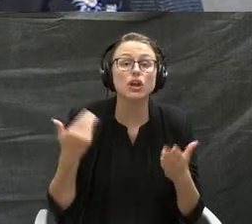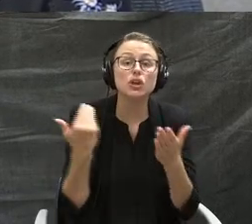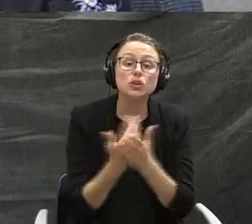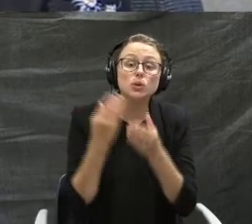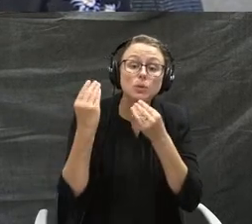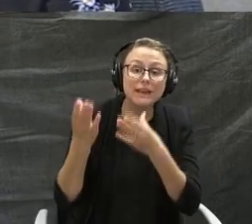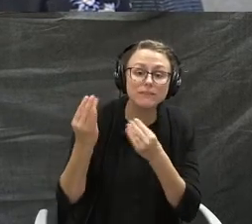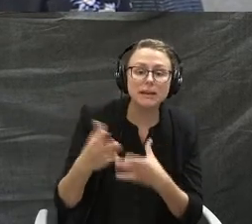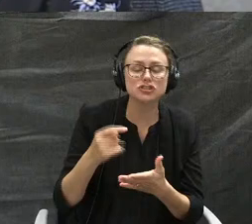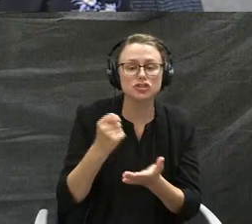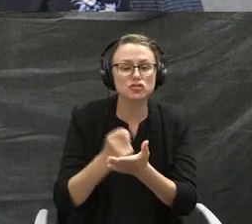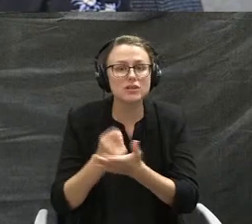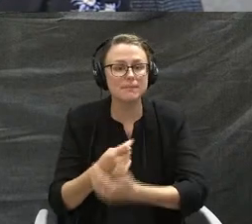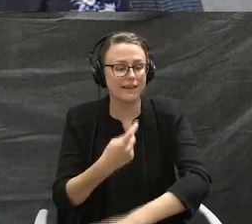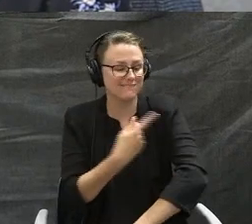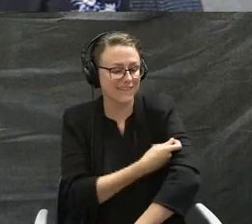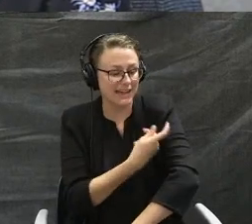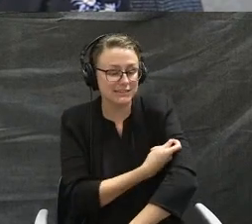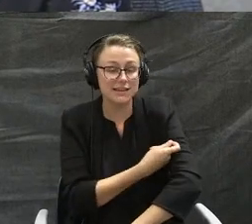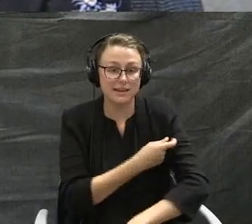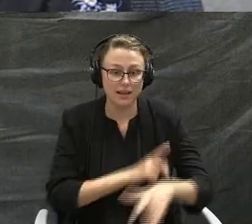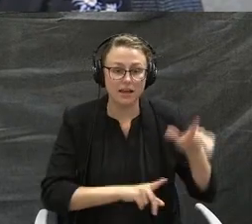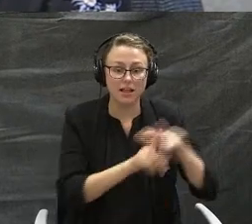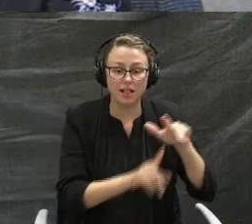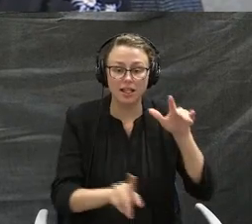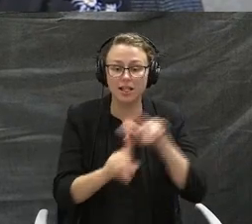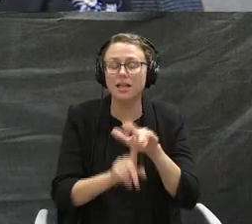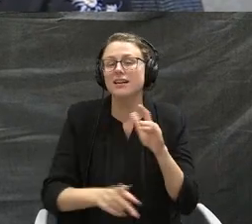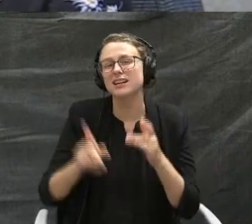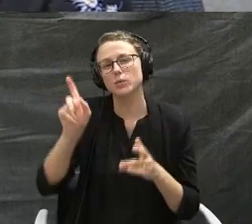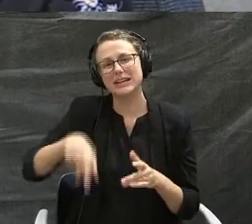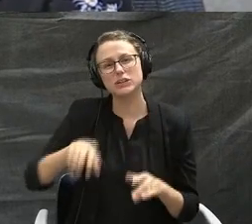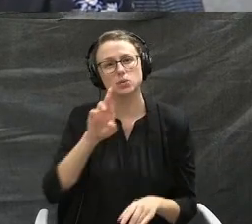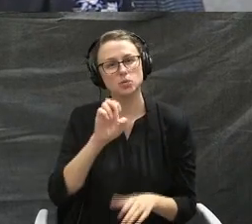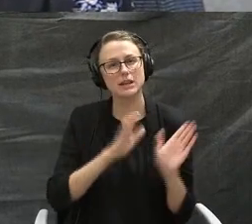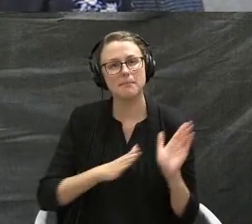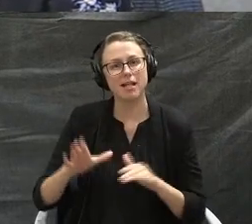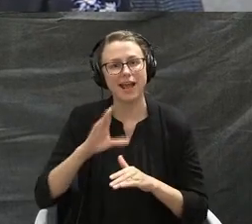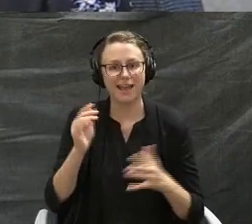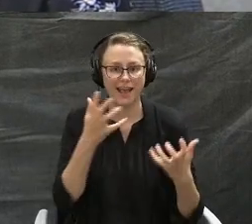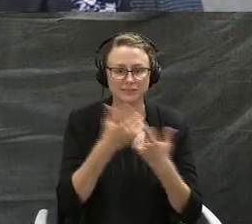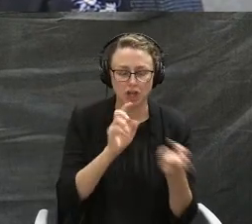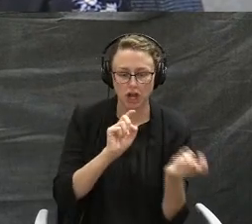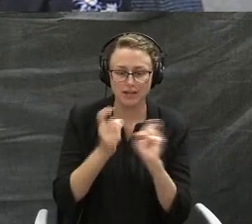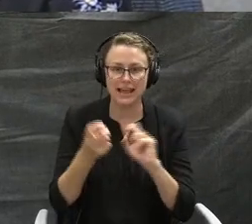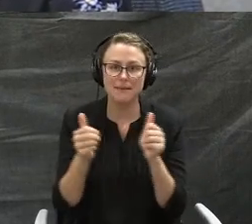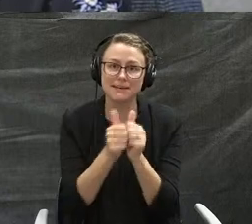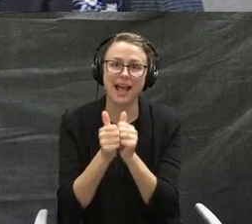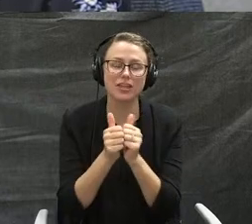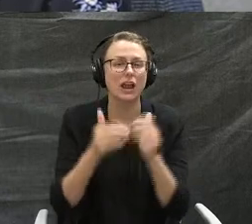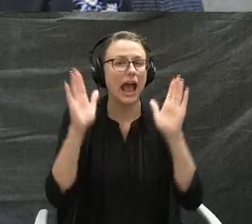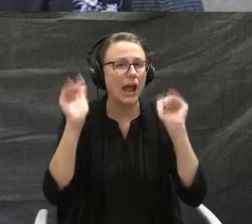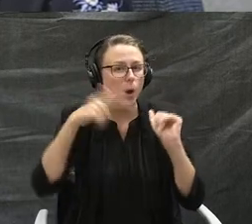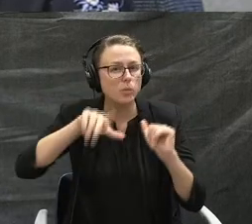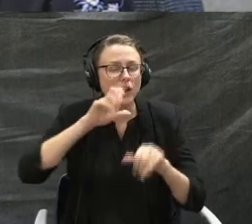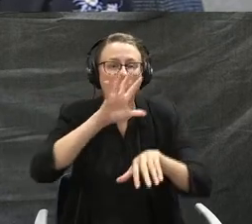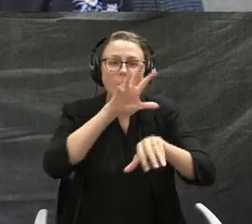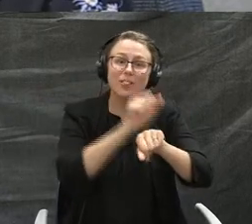vaccines emerge. We all need to Replan an adapt together. I hope we don't lock parents out of options based on the